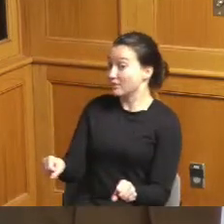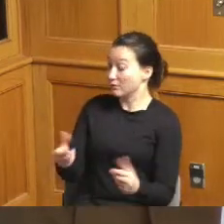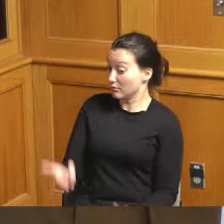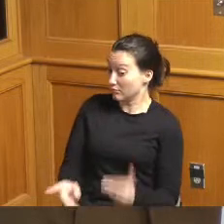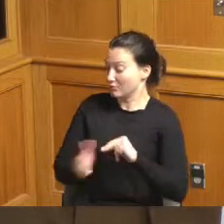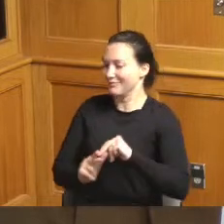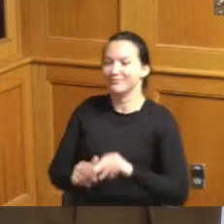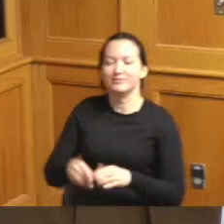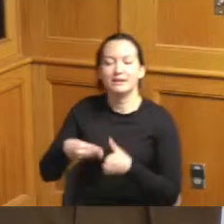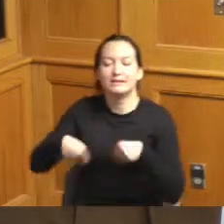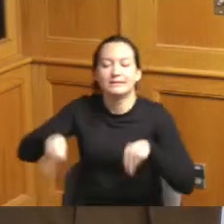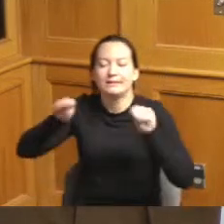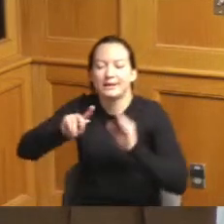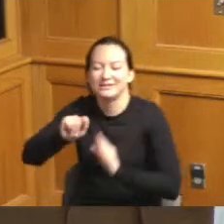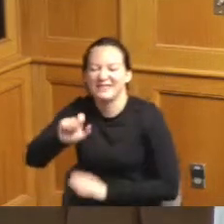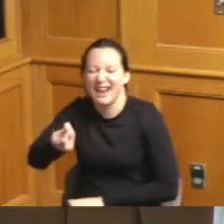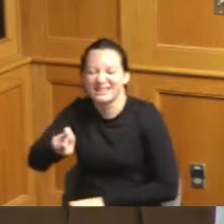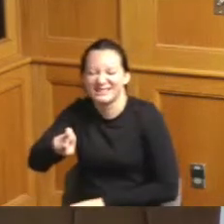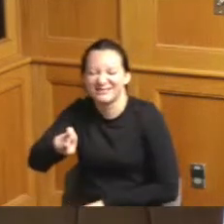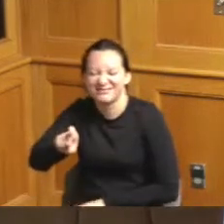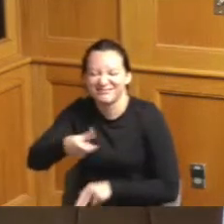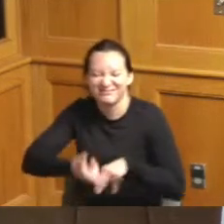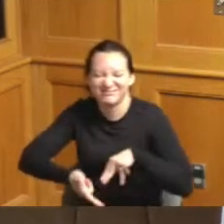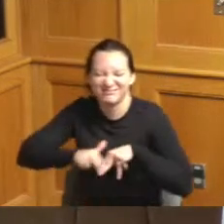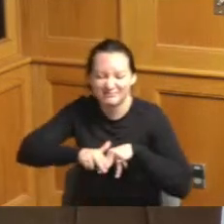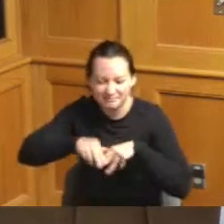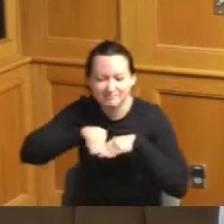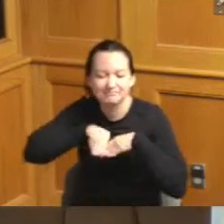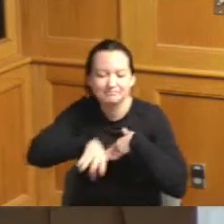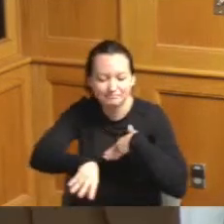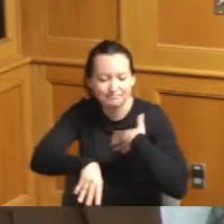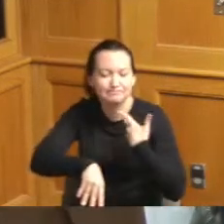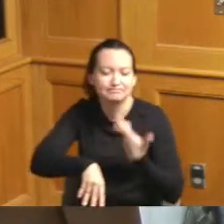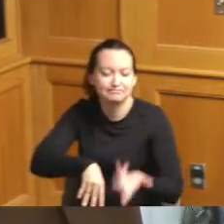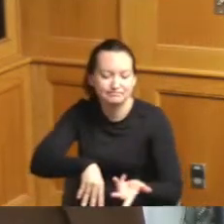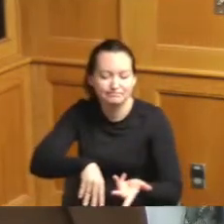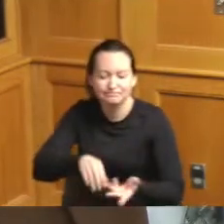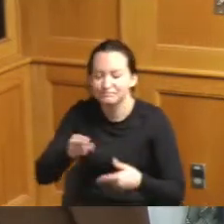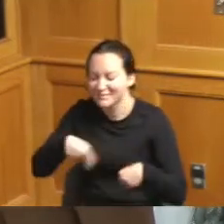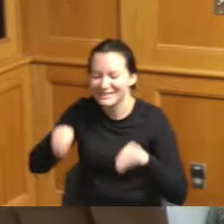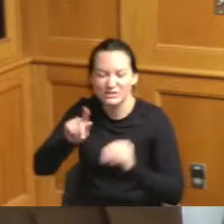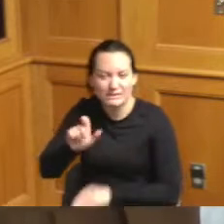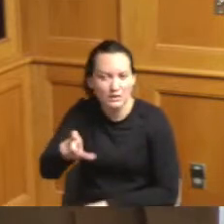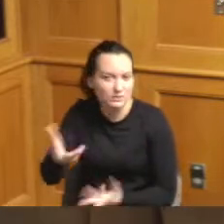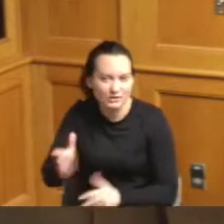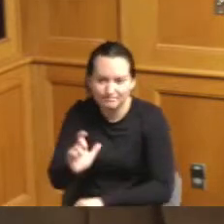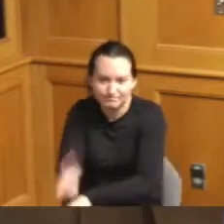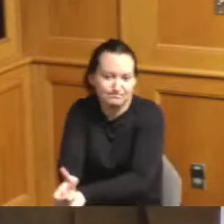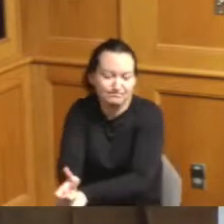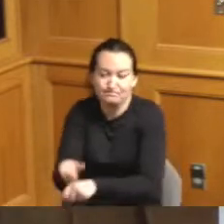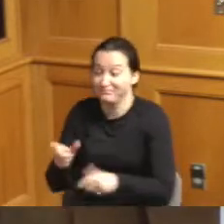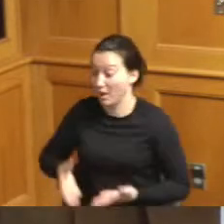sales tax being injected into the the sales tax we already had in place and that has allowed us some